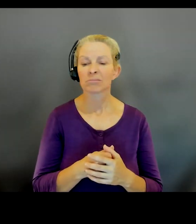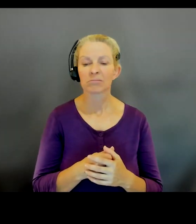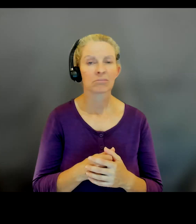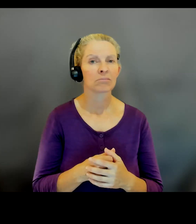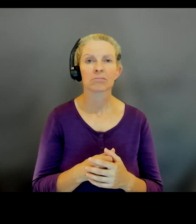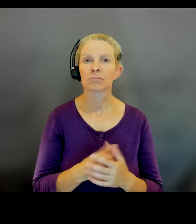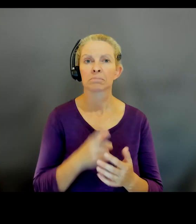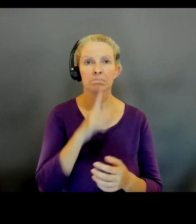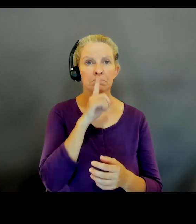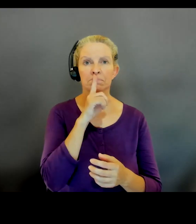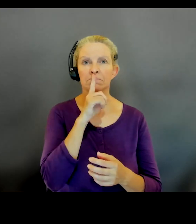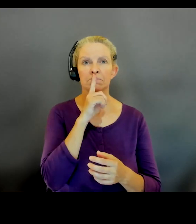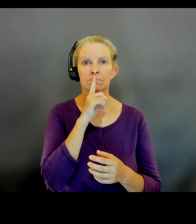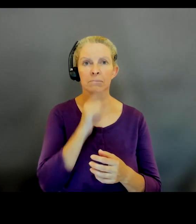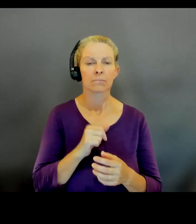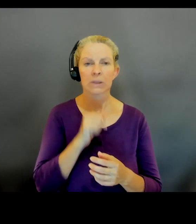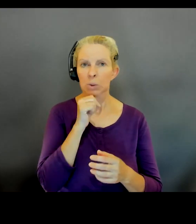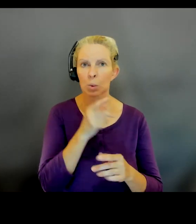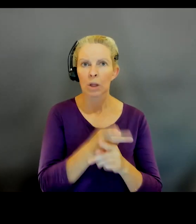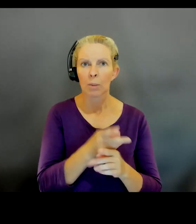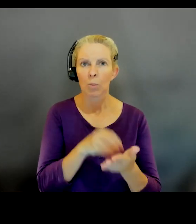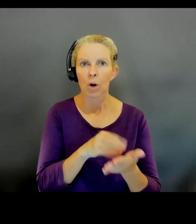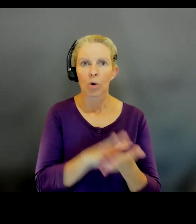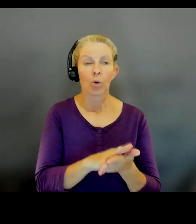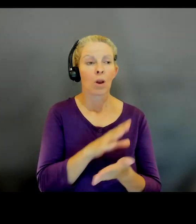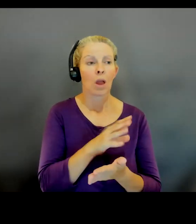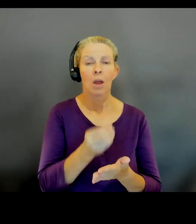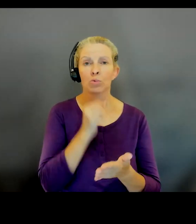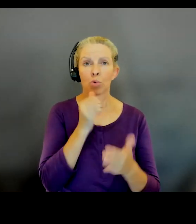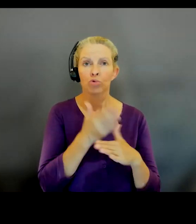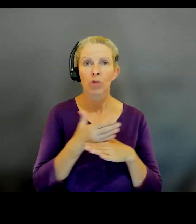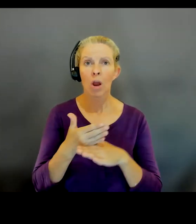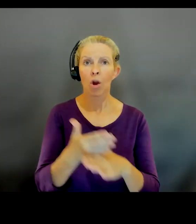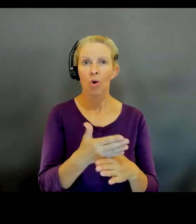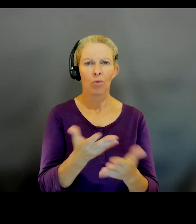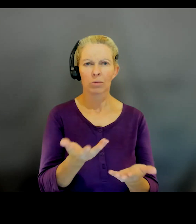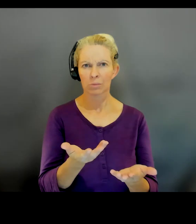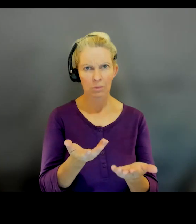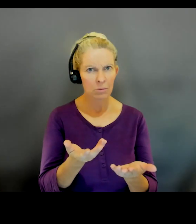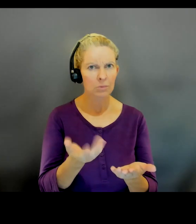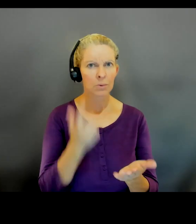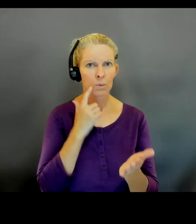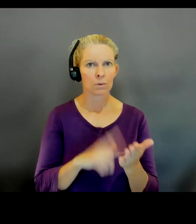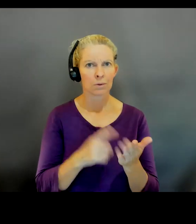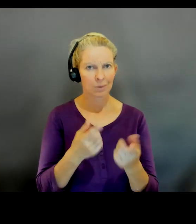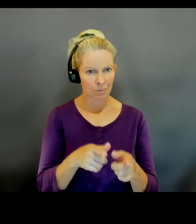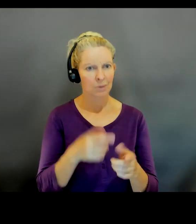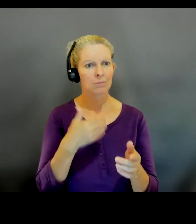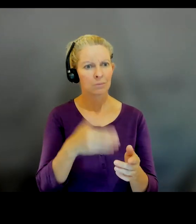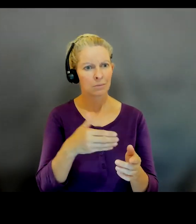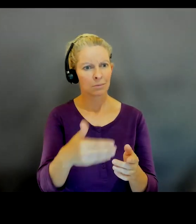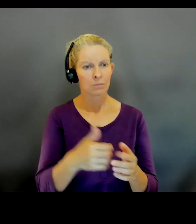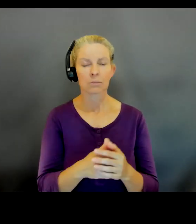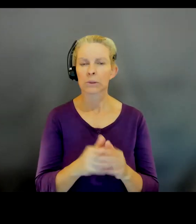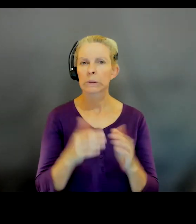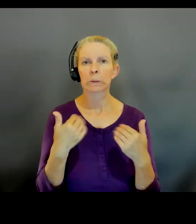share that as institutional knowledge. Having that information about what you have done on previous